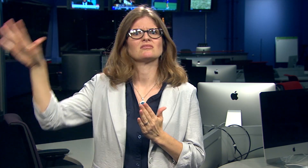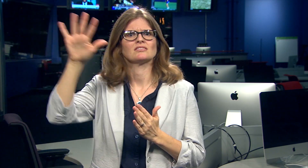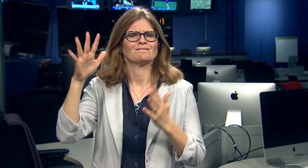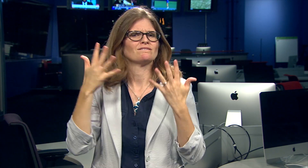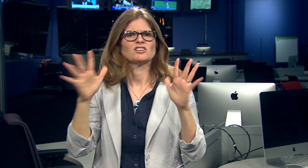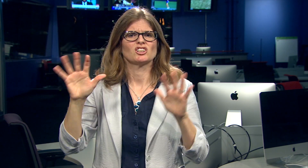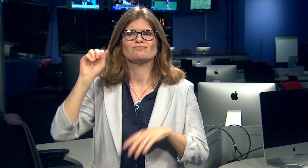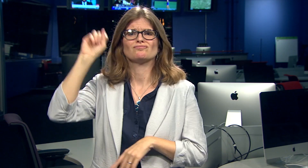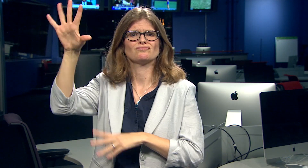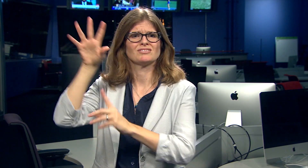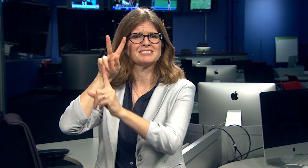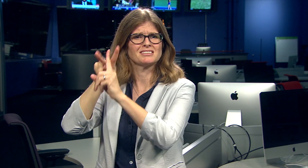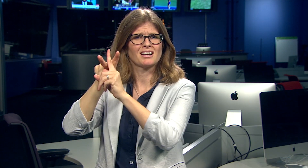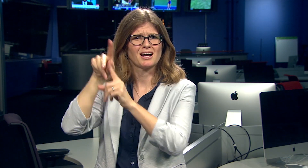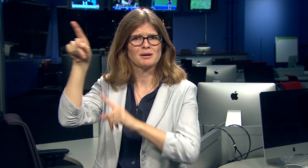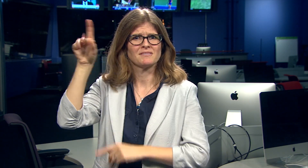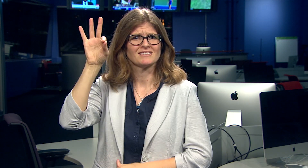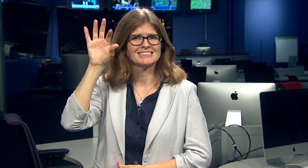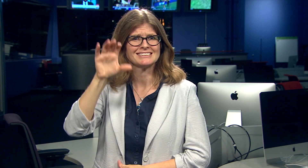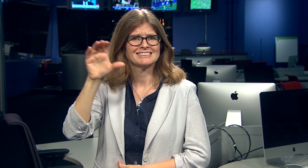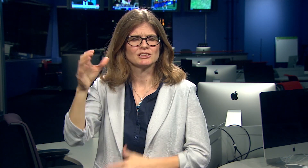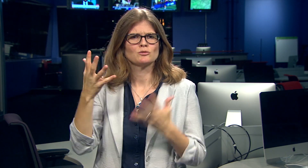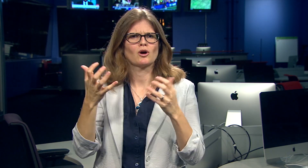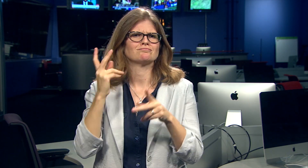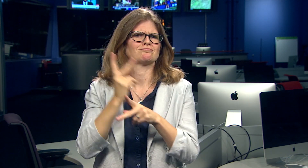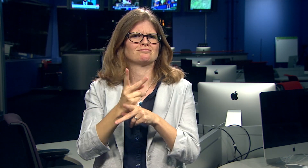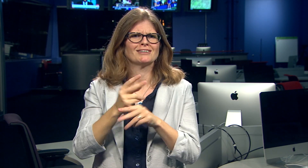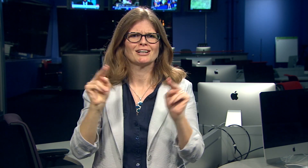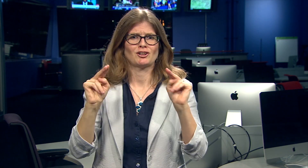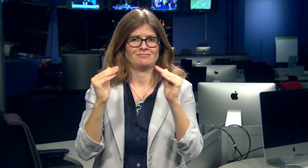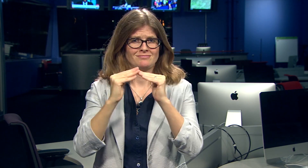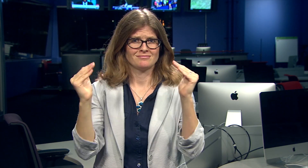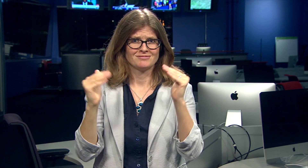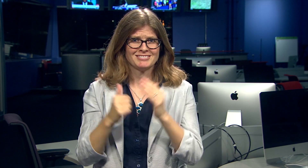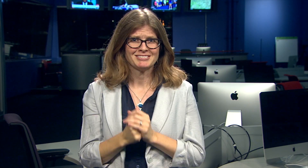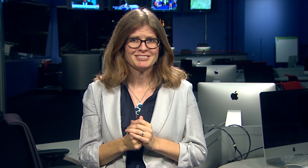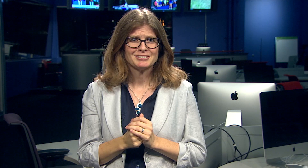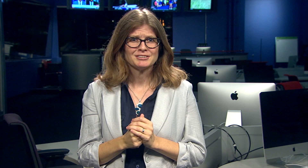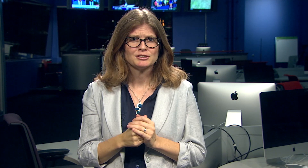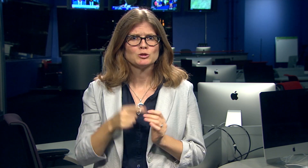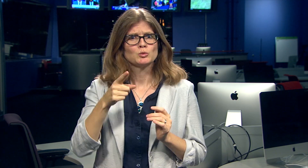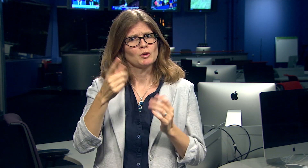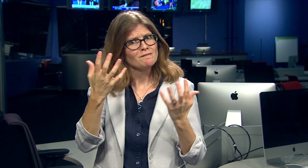Millions have already submitted claims to the FCC in order to keep net neutrality. You